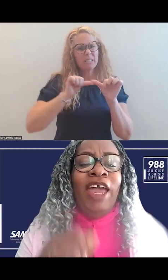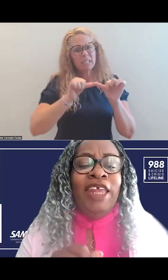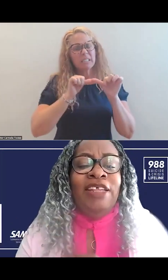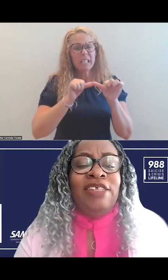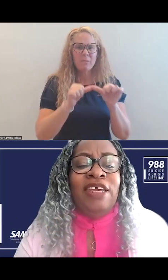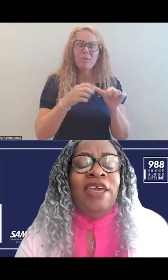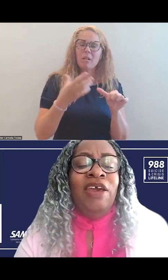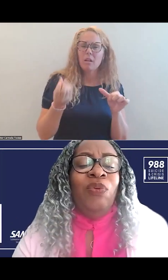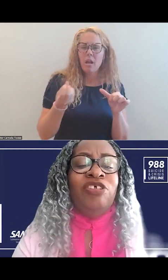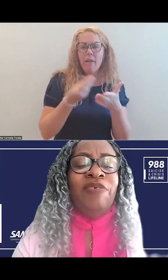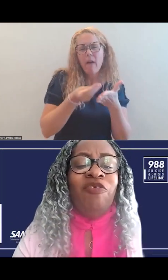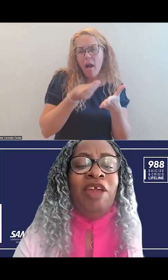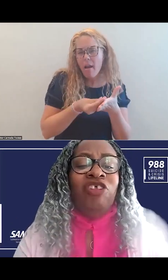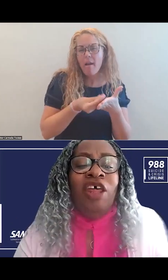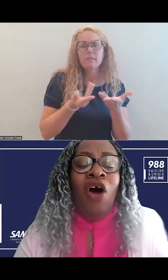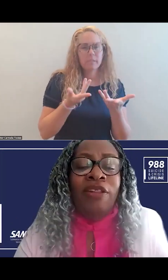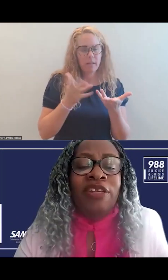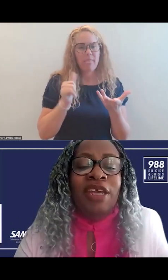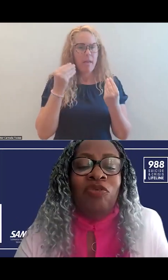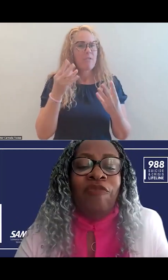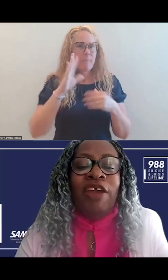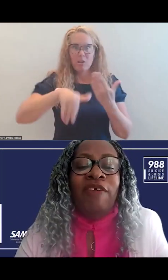FINANCING, WHICH IS INFORMATION THAT ALL OF THE TEAMS WERE VERY,